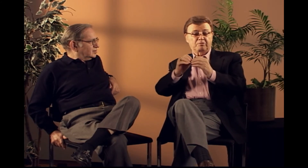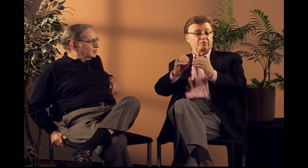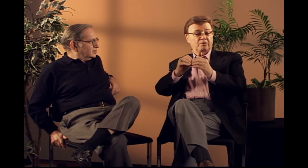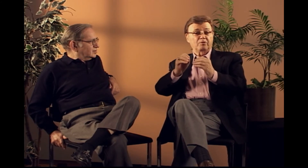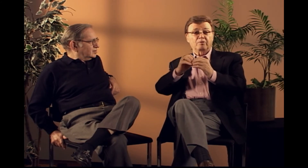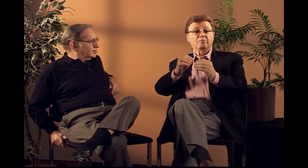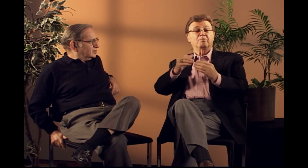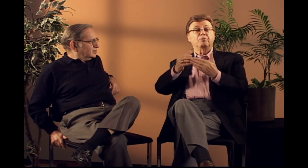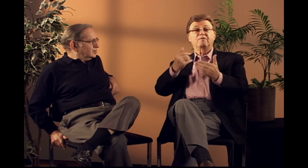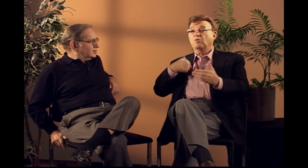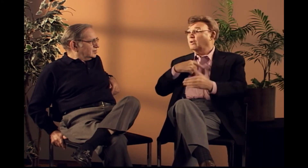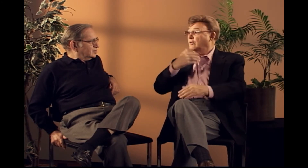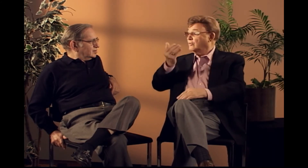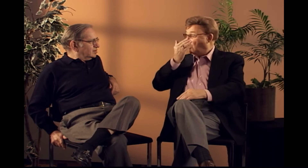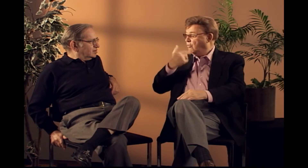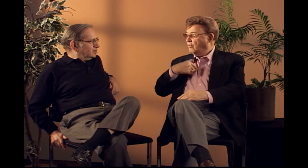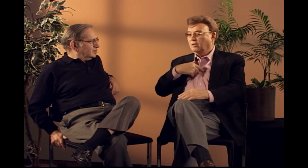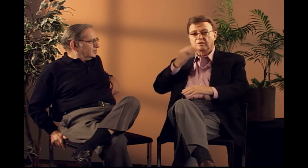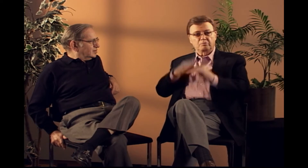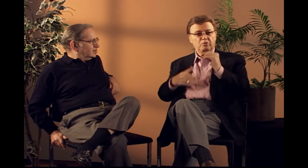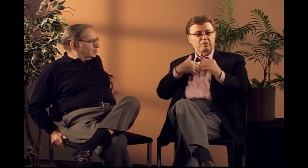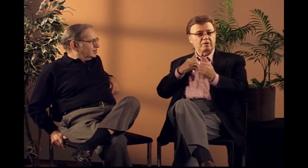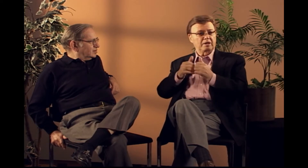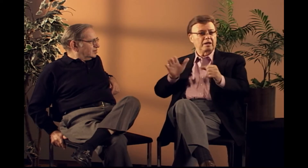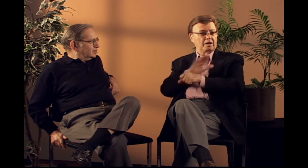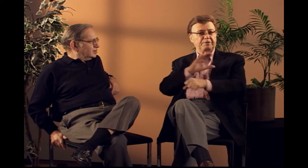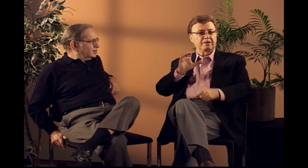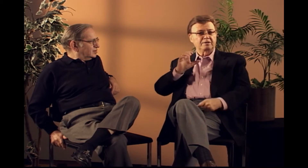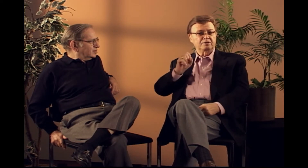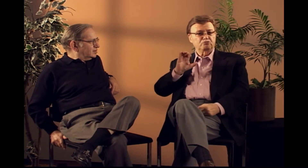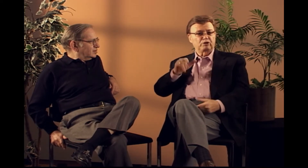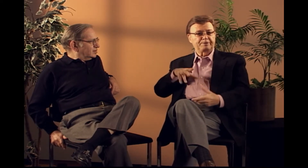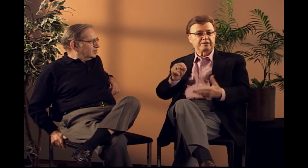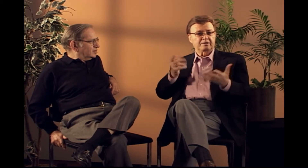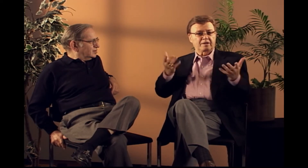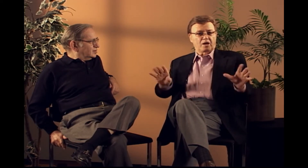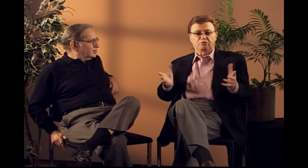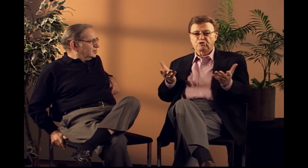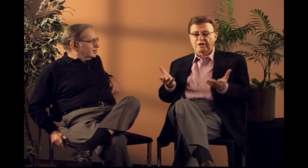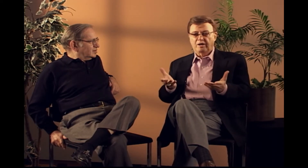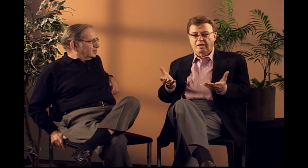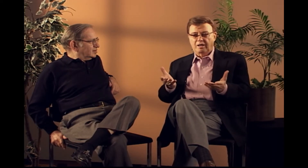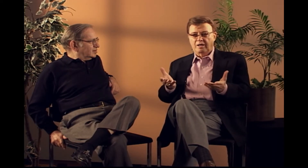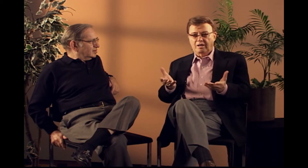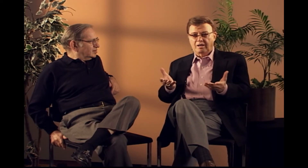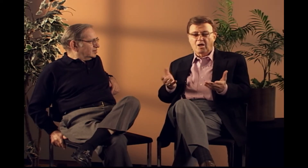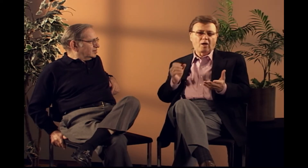and go off that script. And eventually, before we knew it, we ended up with a complete script.